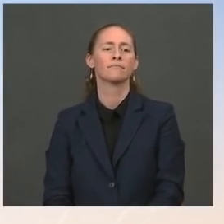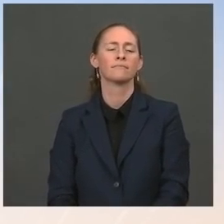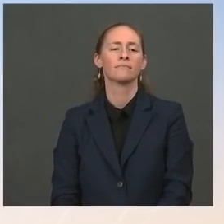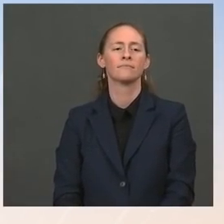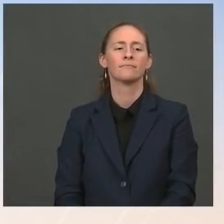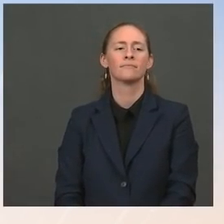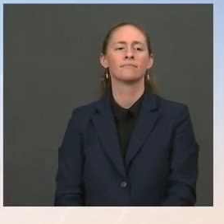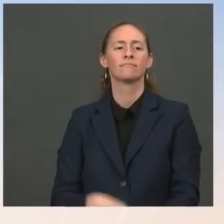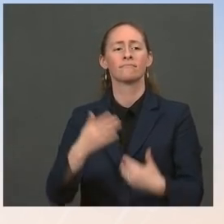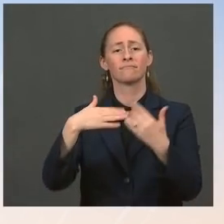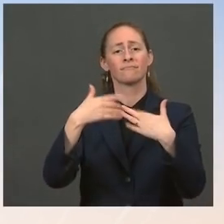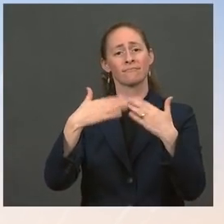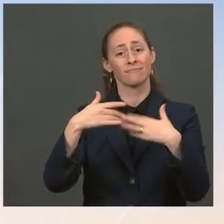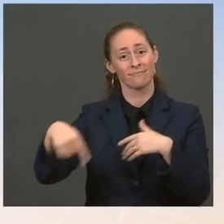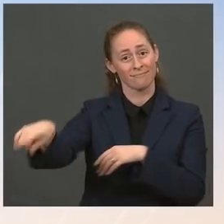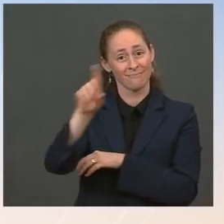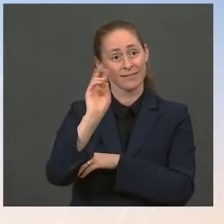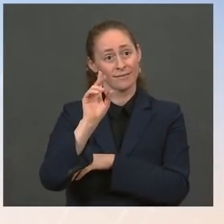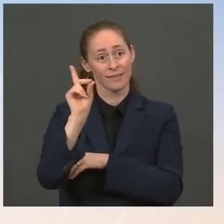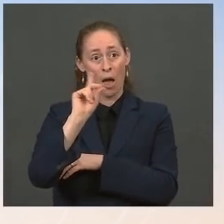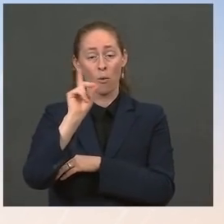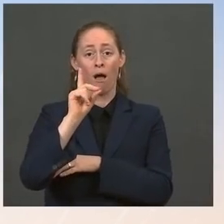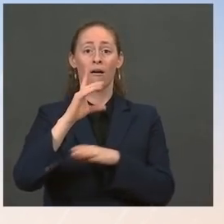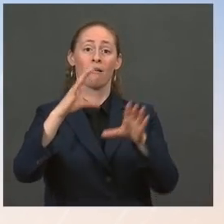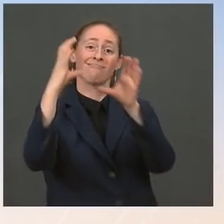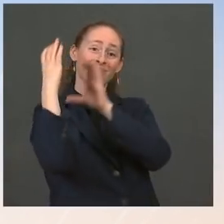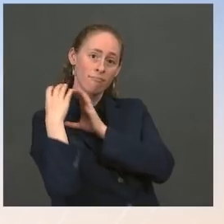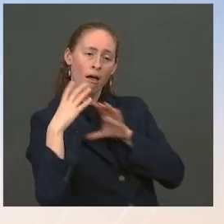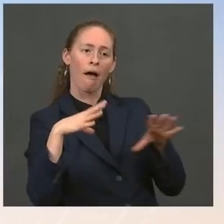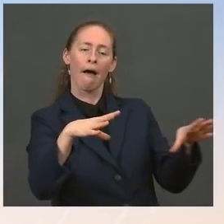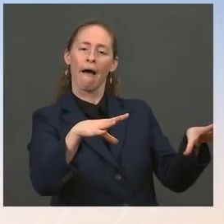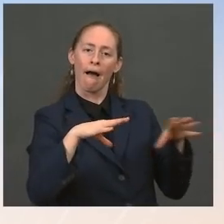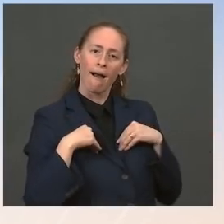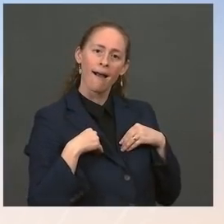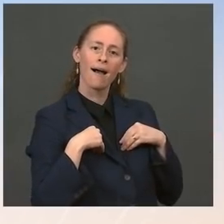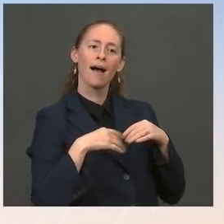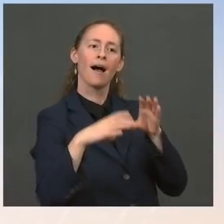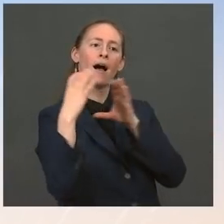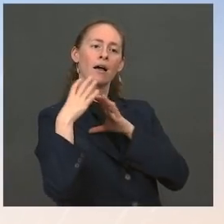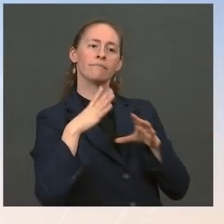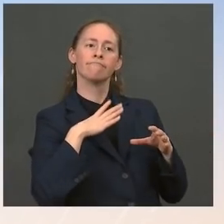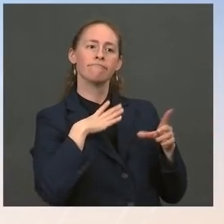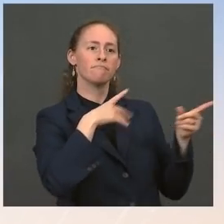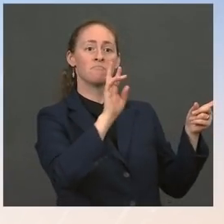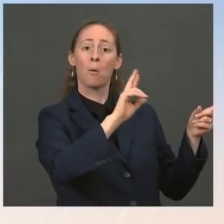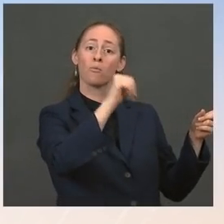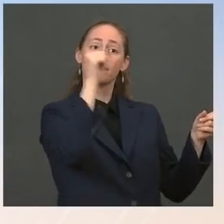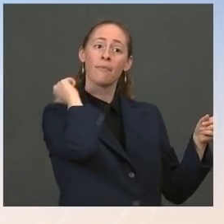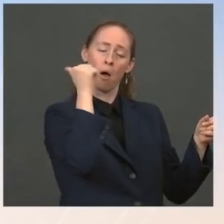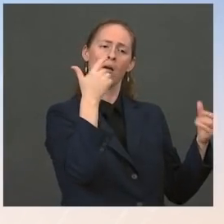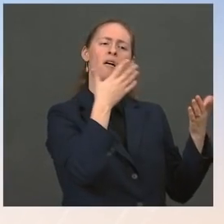Democrats are willing to vote alone, without any Republican votes, to raise the debt ceiling. You just need to allow us to proceed with that vote.